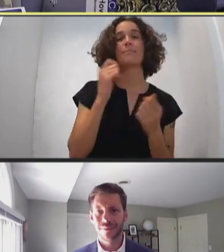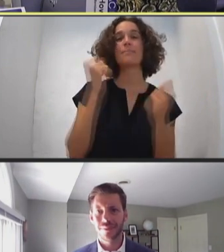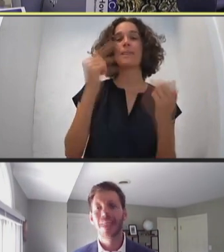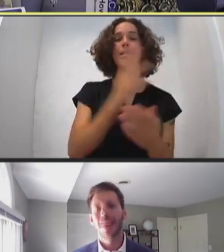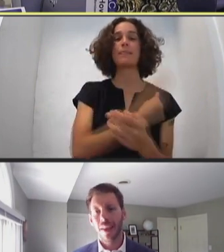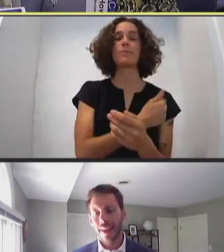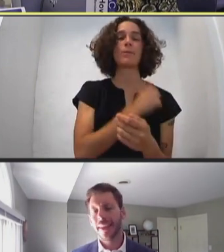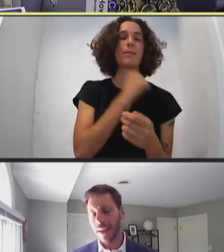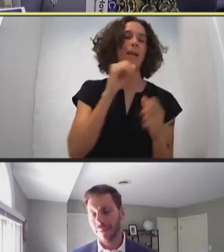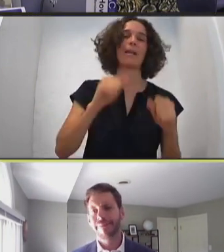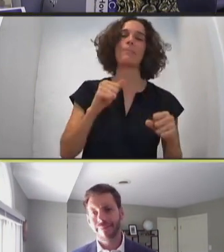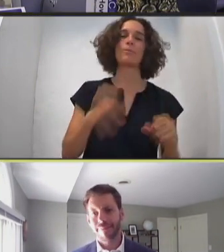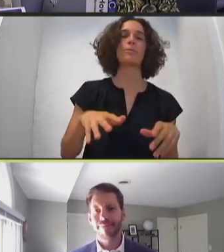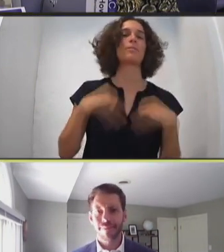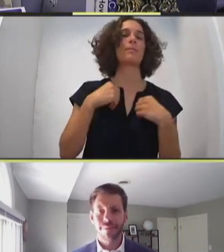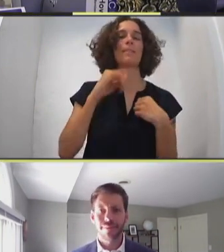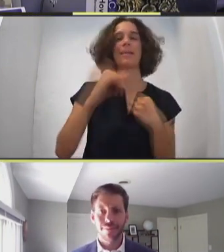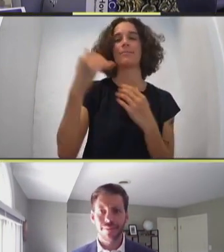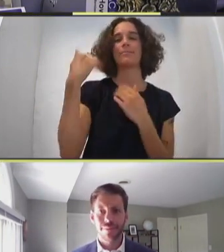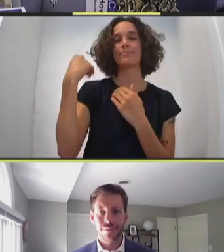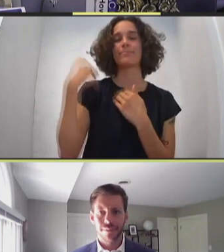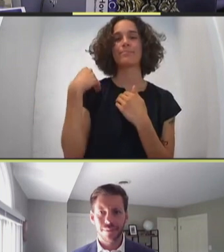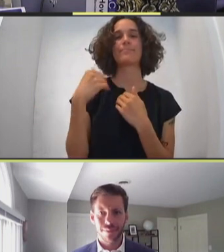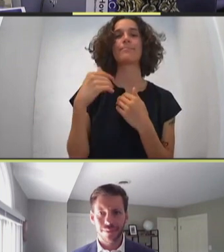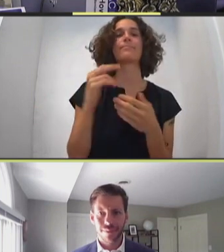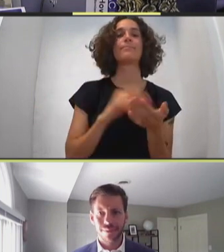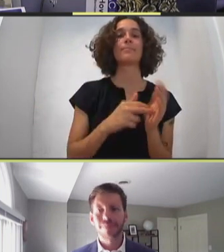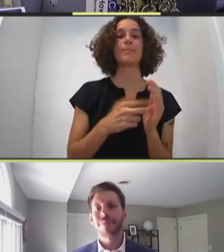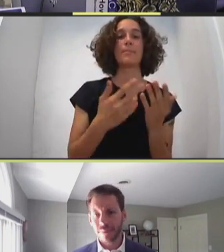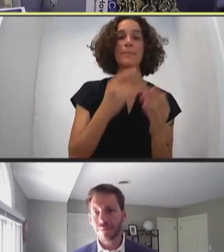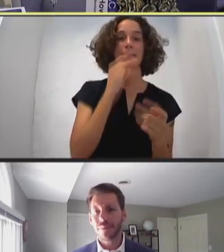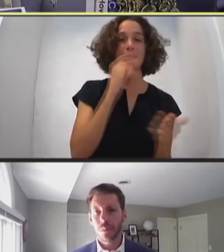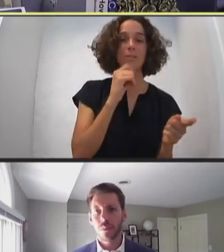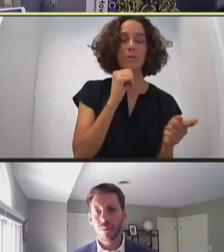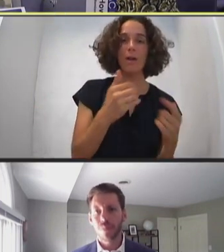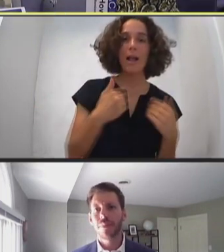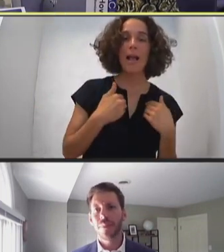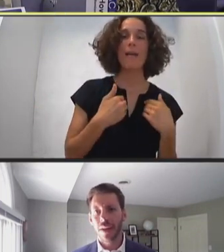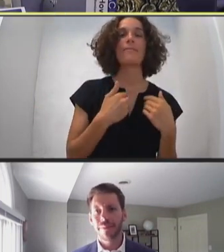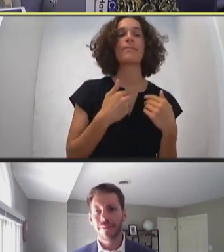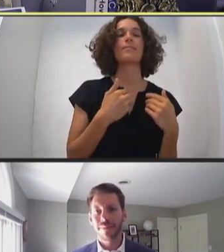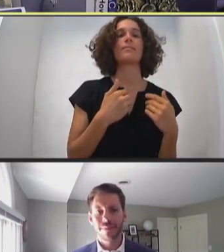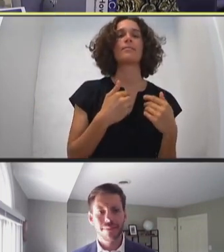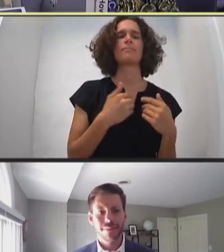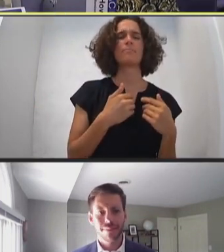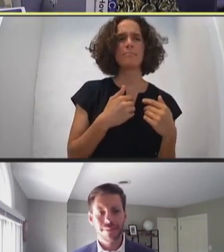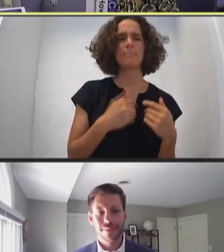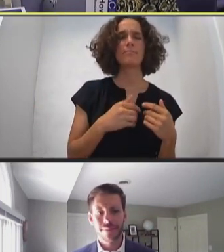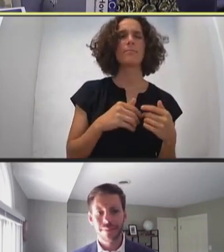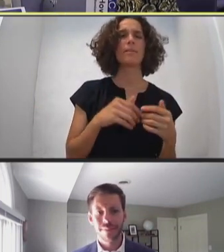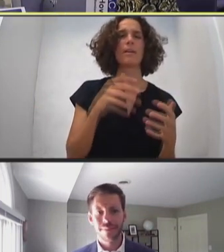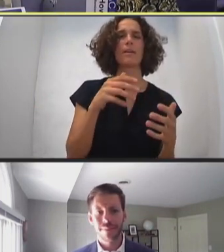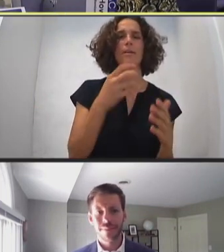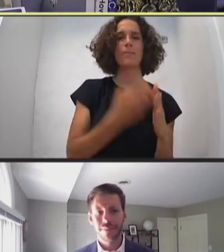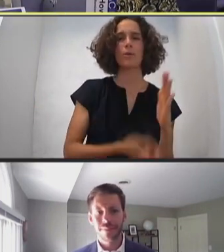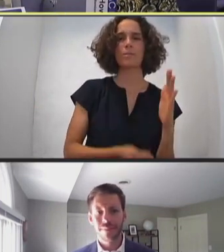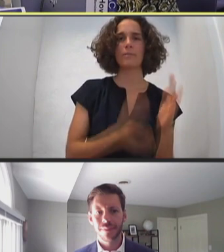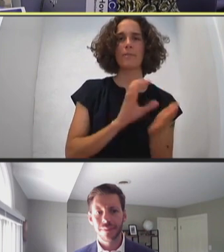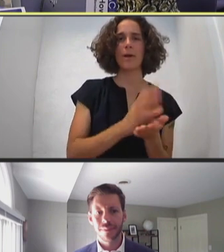it on. And so, that's kids maybe not getting nirsevimab at the best time. So, Medicare,